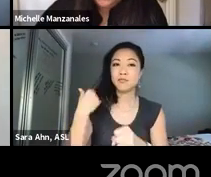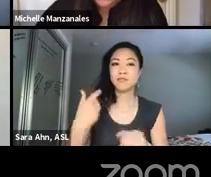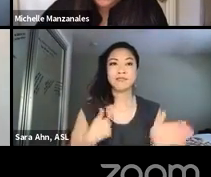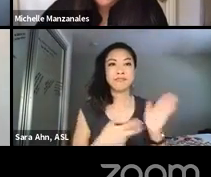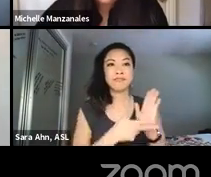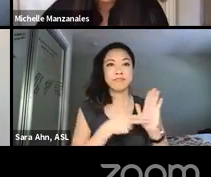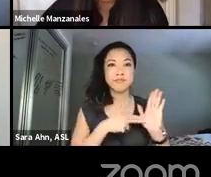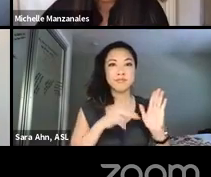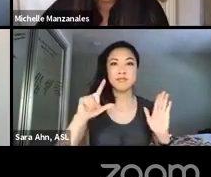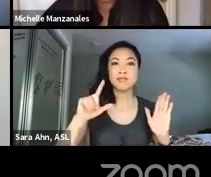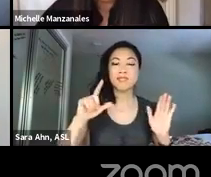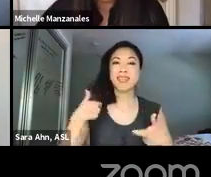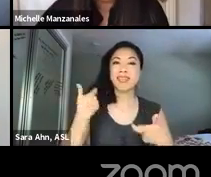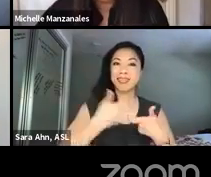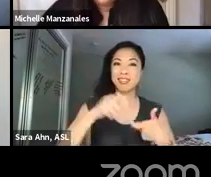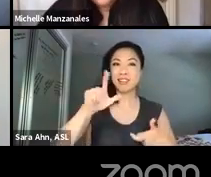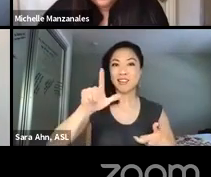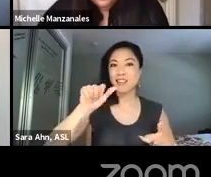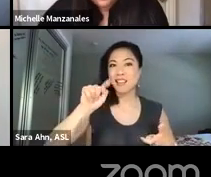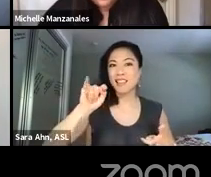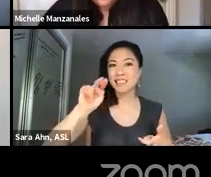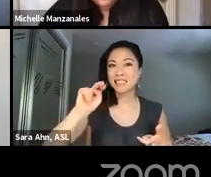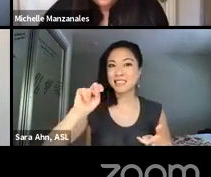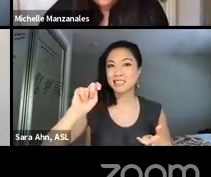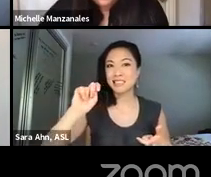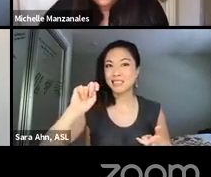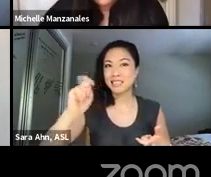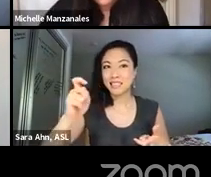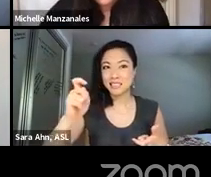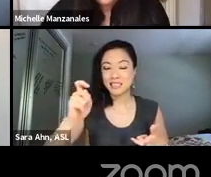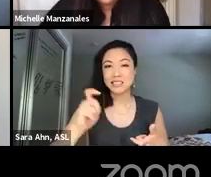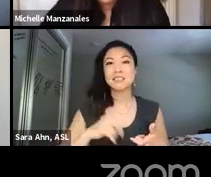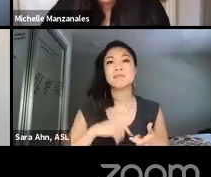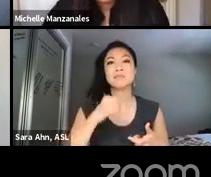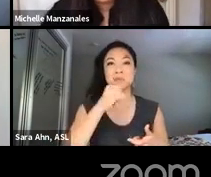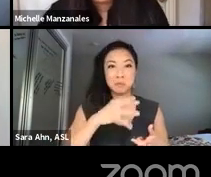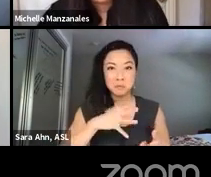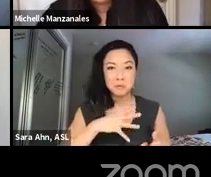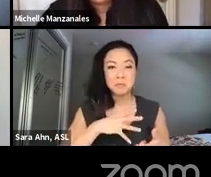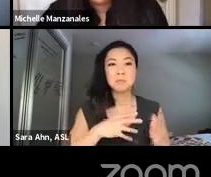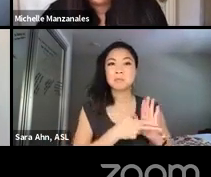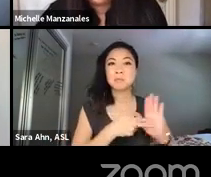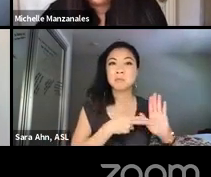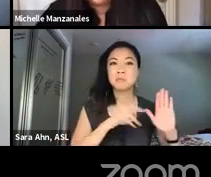Ana Nery Fragoso: Great. I love the un-mute button.